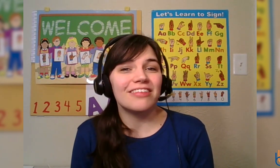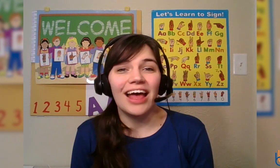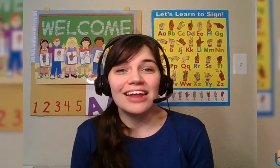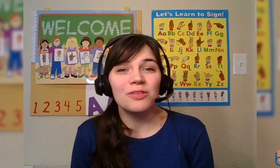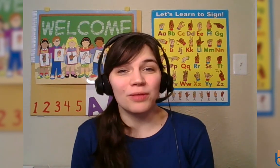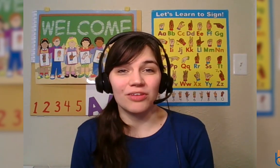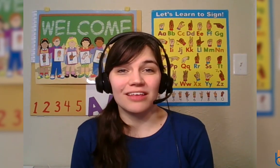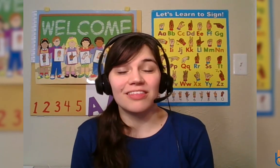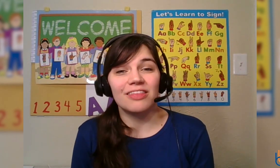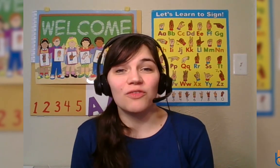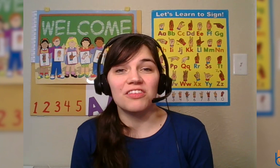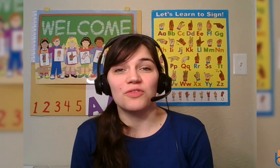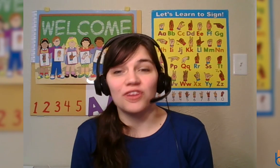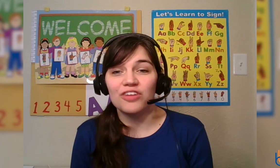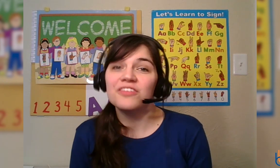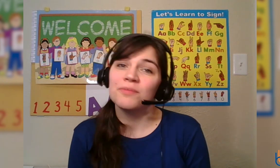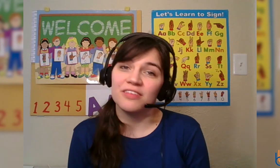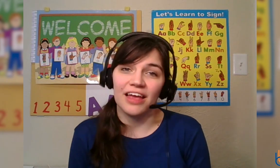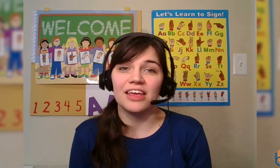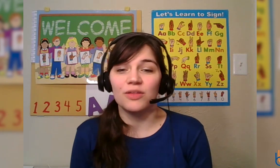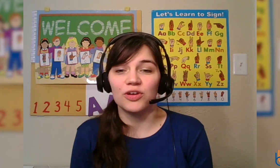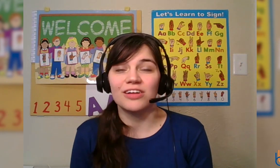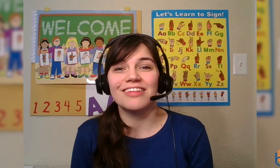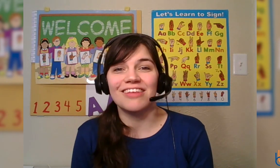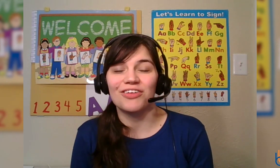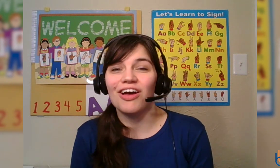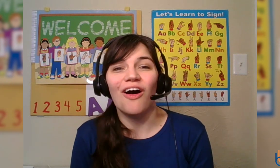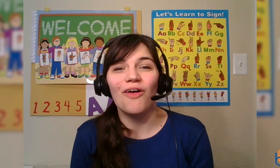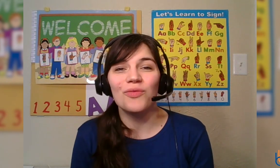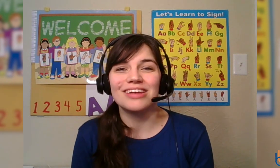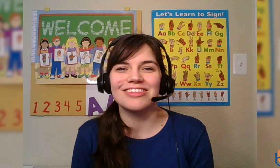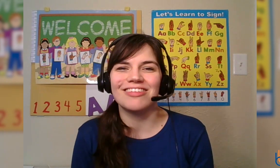sign the buildings that they visit first, second, third, etc. all the way to the